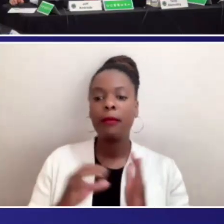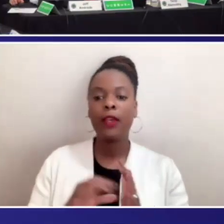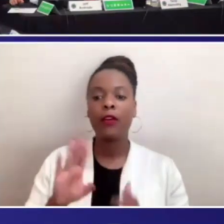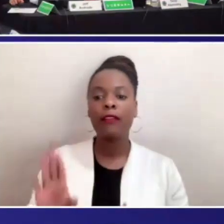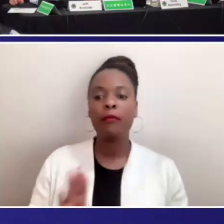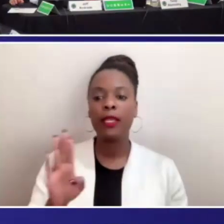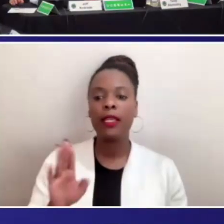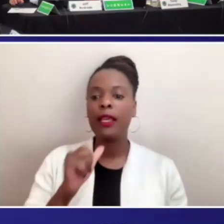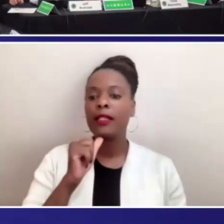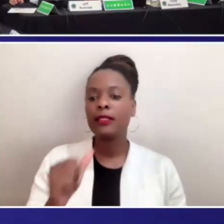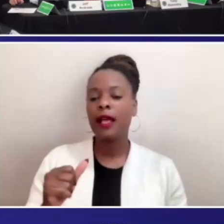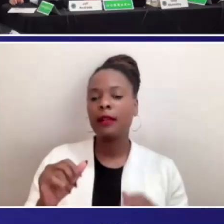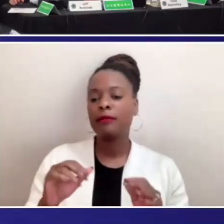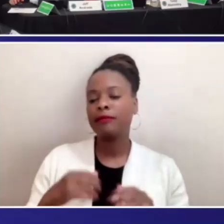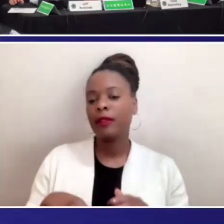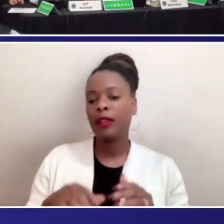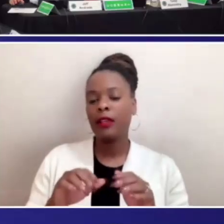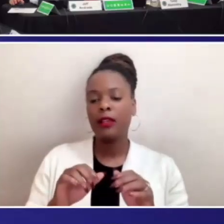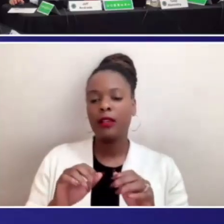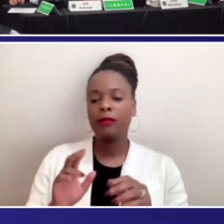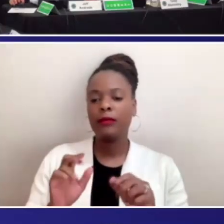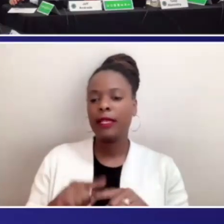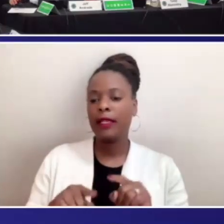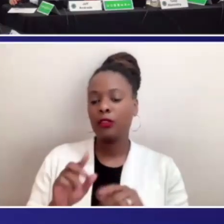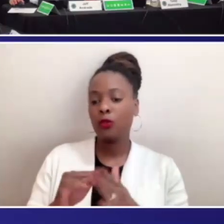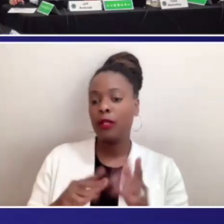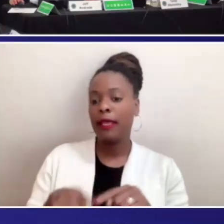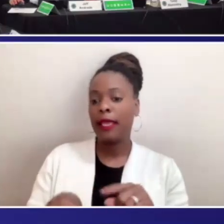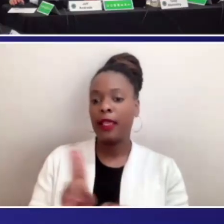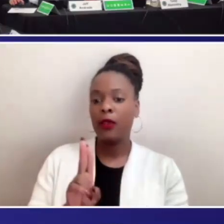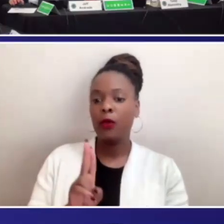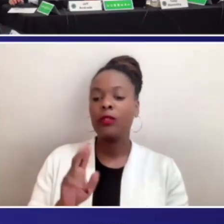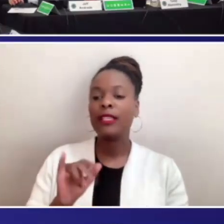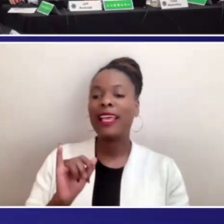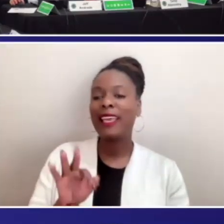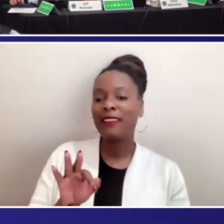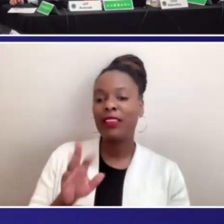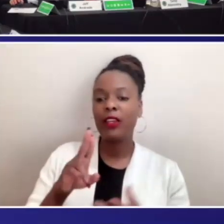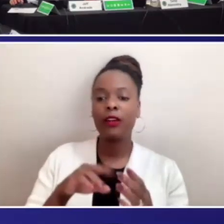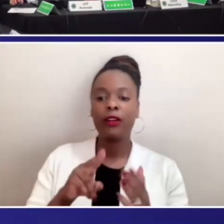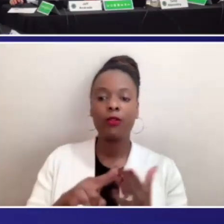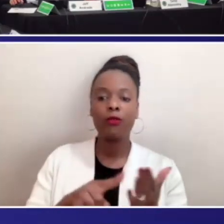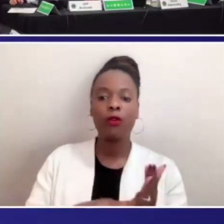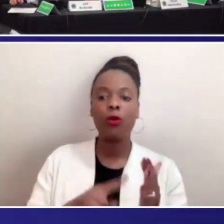student's expected time to credential if the student, (a), is enrolled in a program of study at an institution as of June 30,